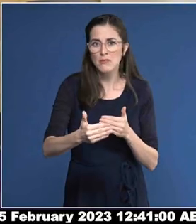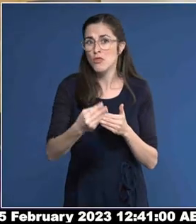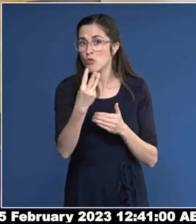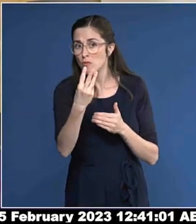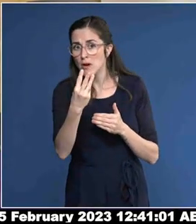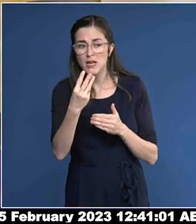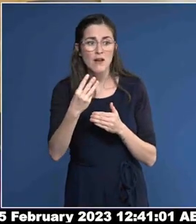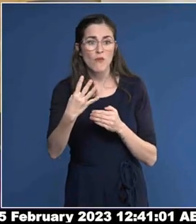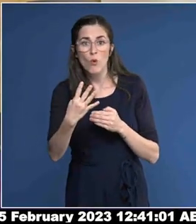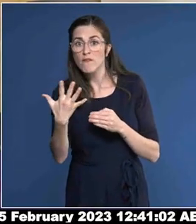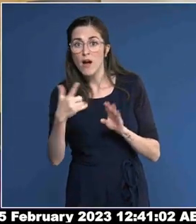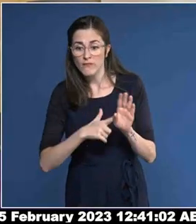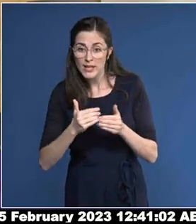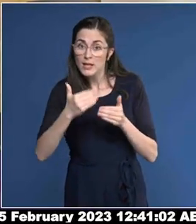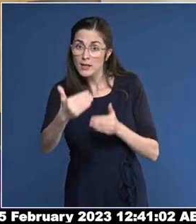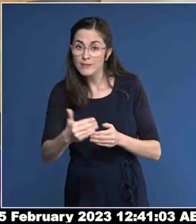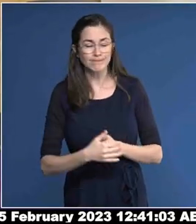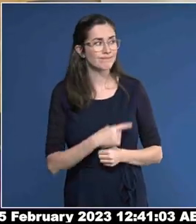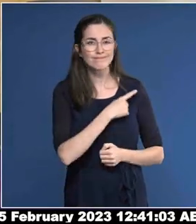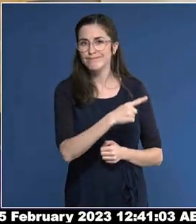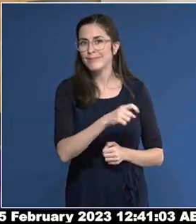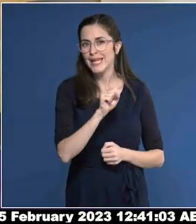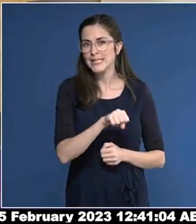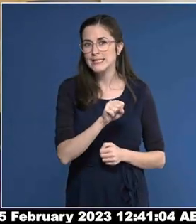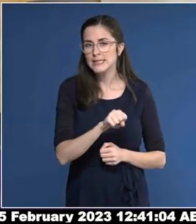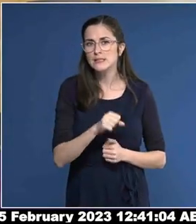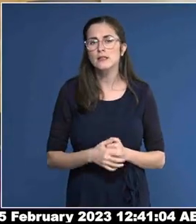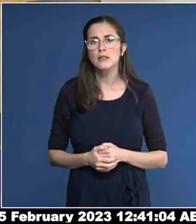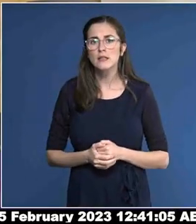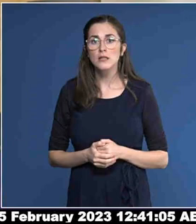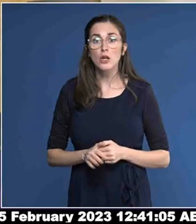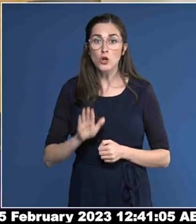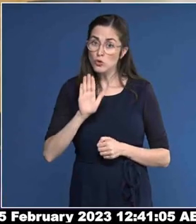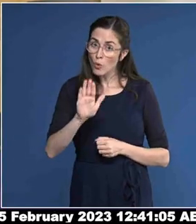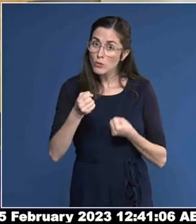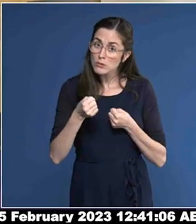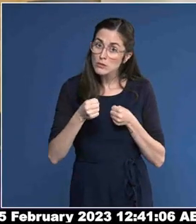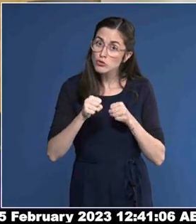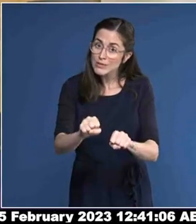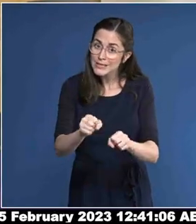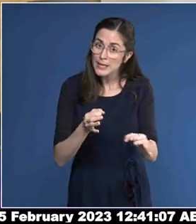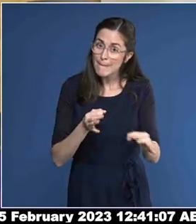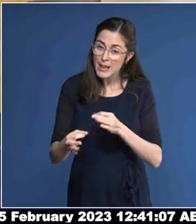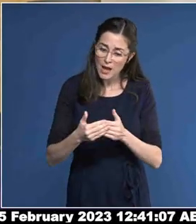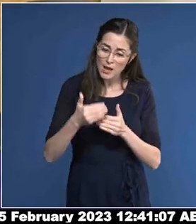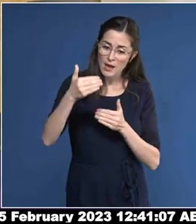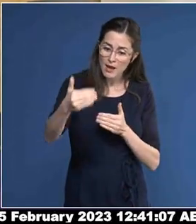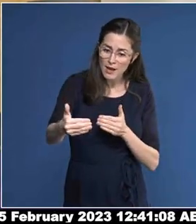So all nodding? MS KAPENE: Yes. Does that strategic plan have a specific goal in terms of achieving